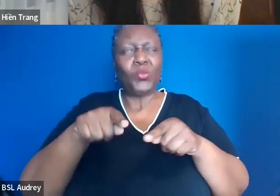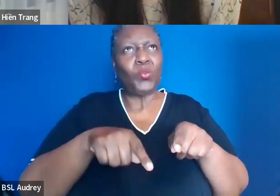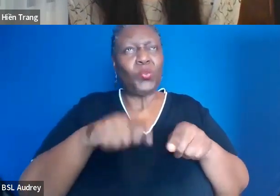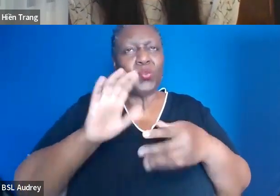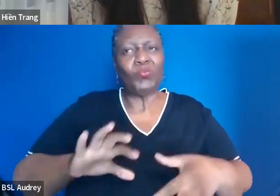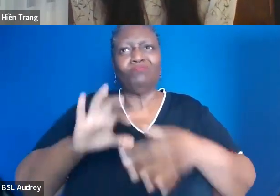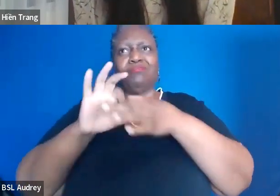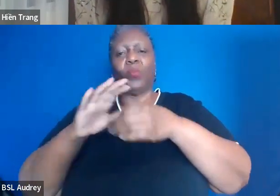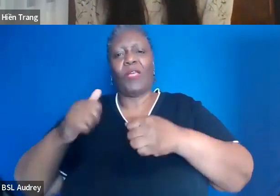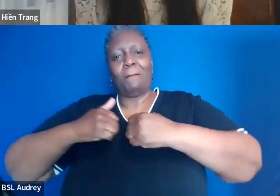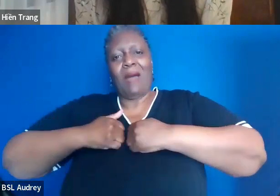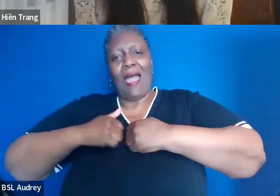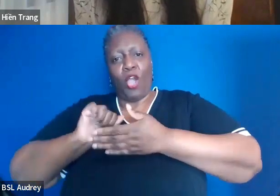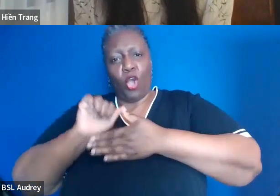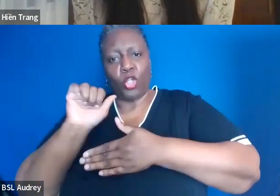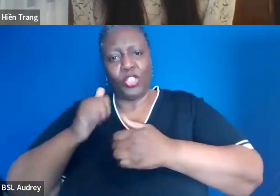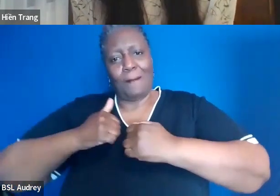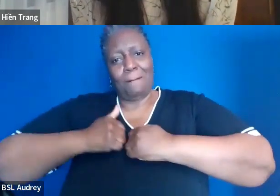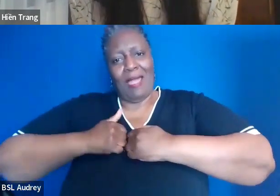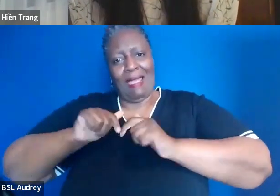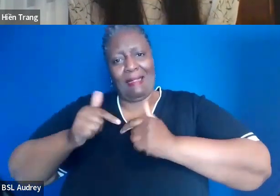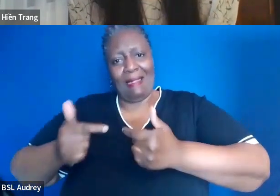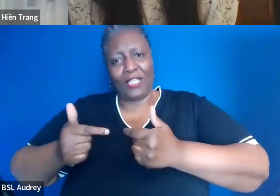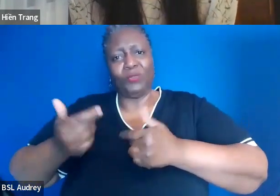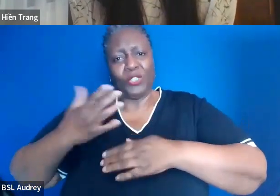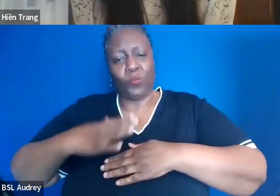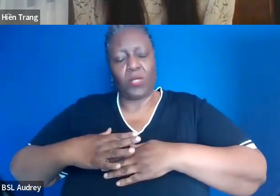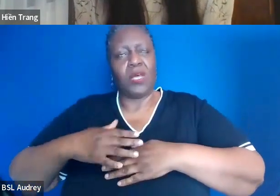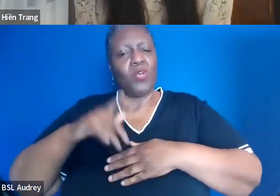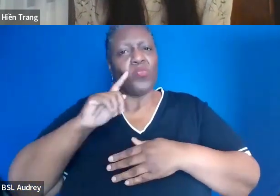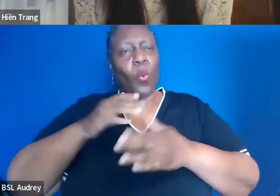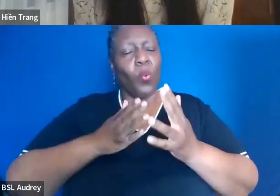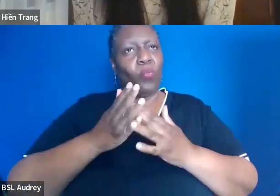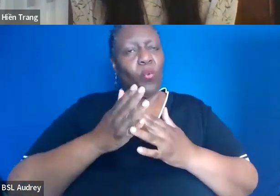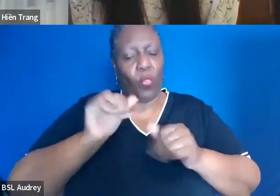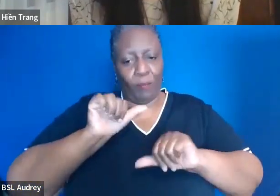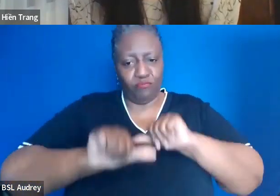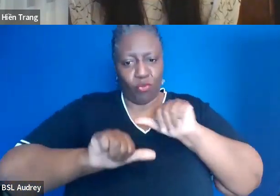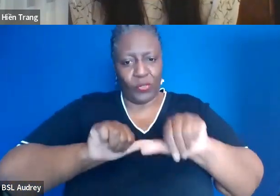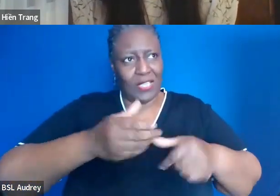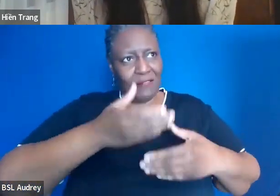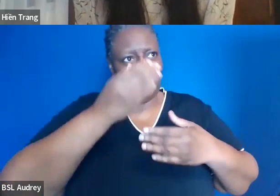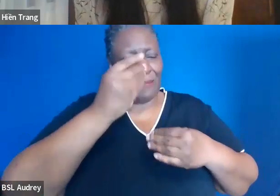um and my culture and in that process found more and more of a fascination with the Vietnamese